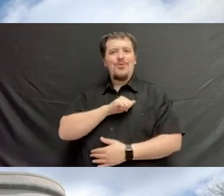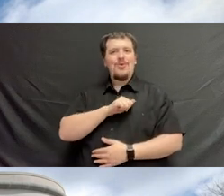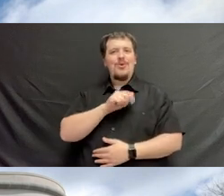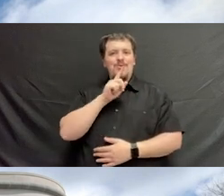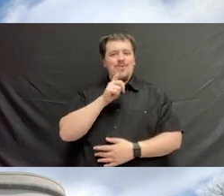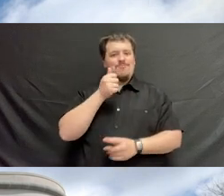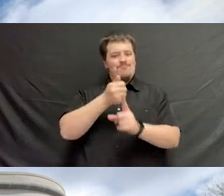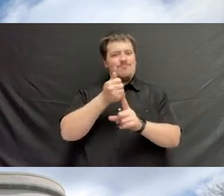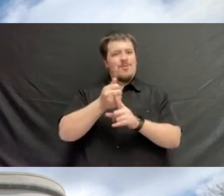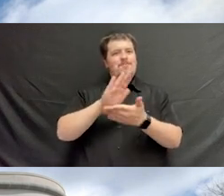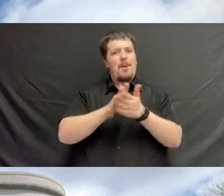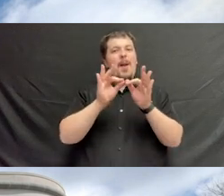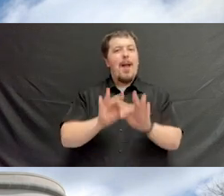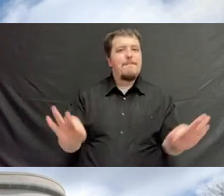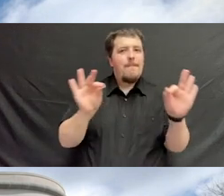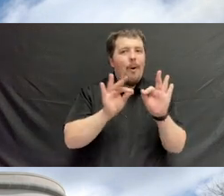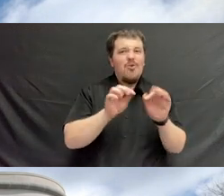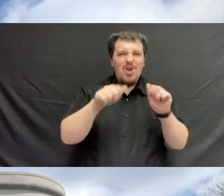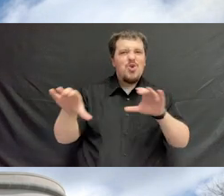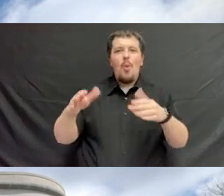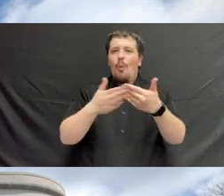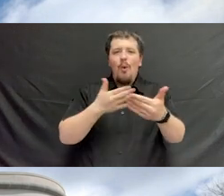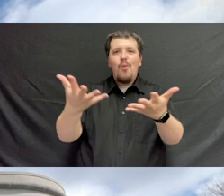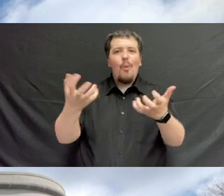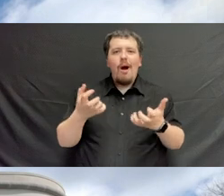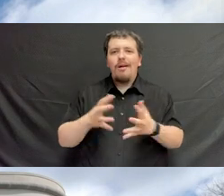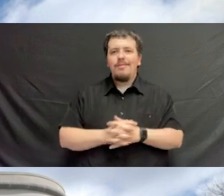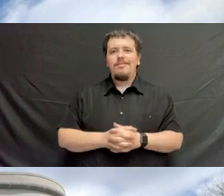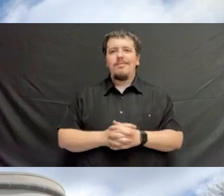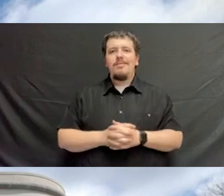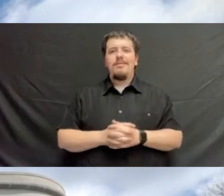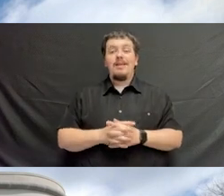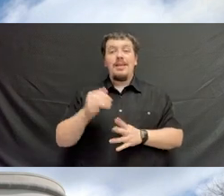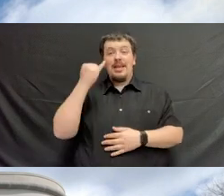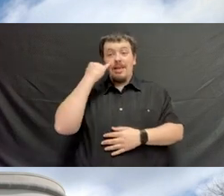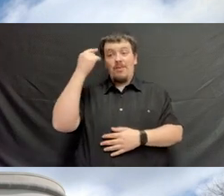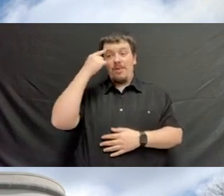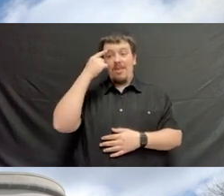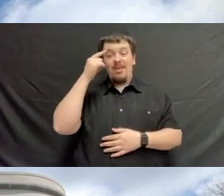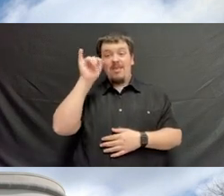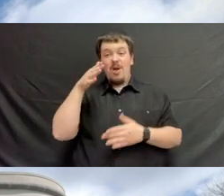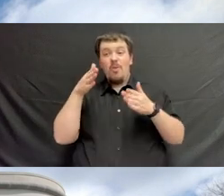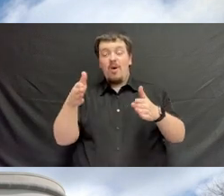and you make yourself indispensable. You can do anything you want. If you think that you cannot be a team player